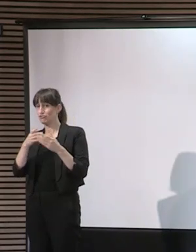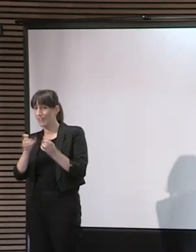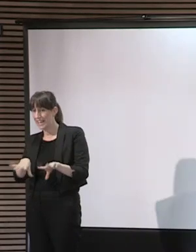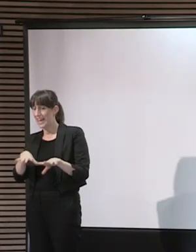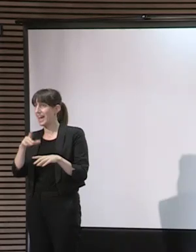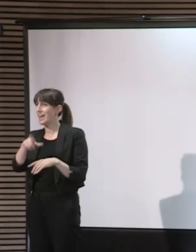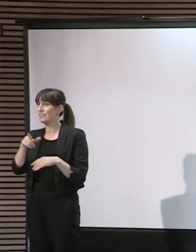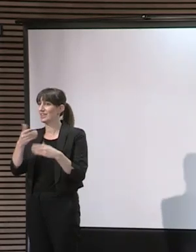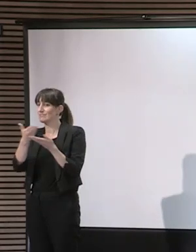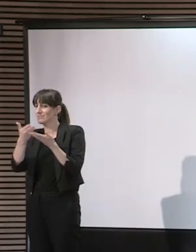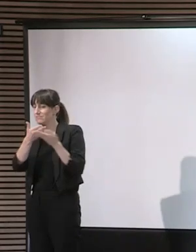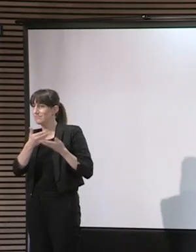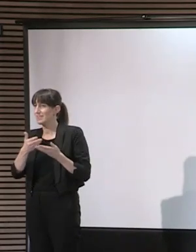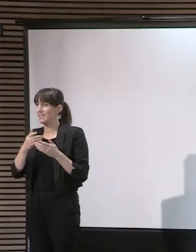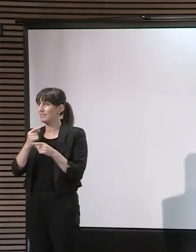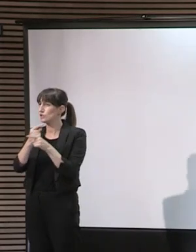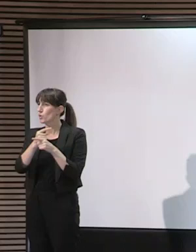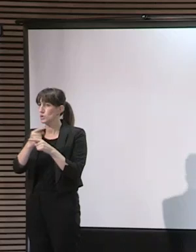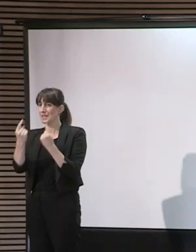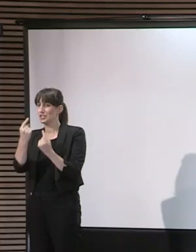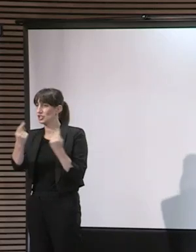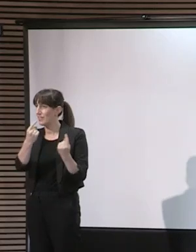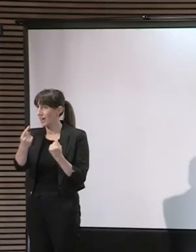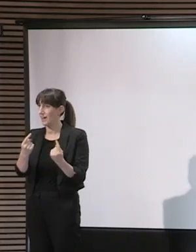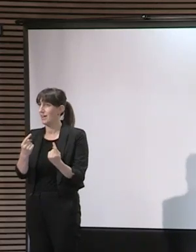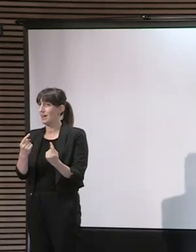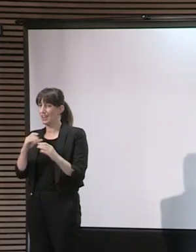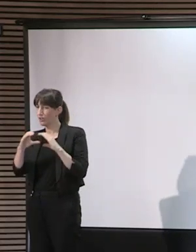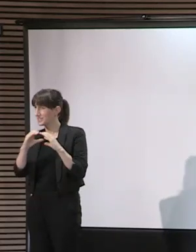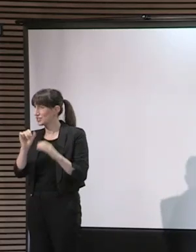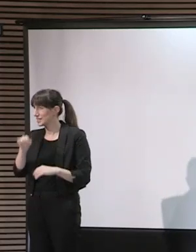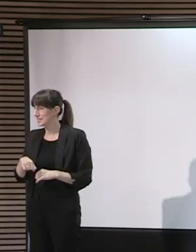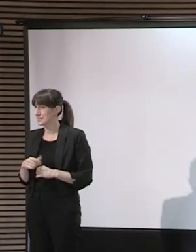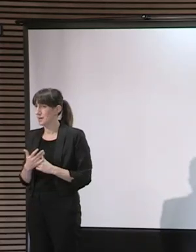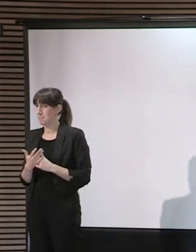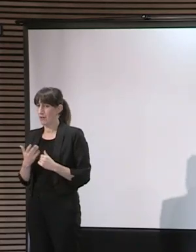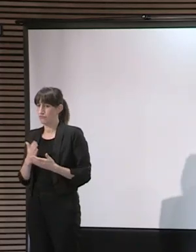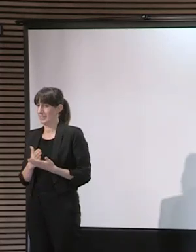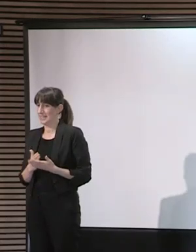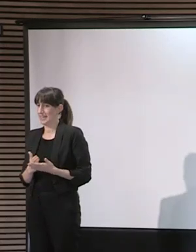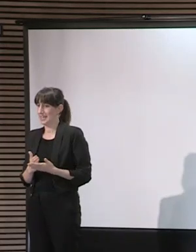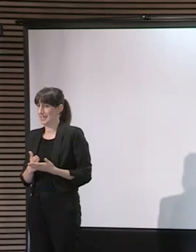there at a state level because, as I understand the way that they'll be working there through their airports